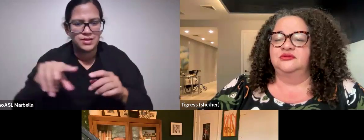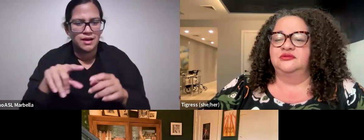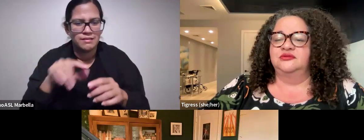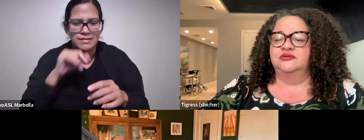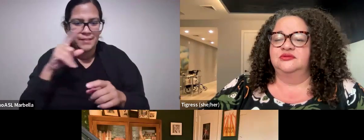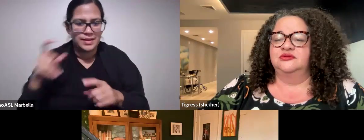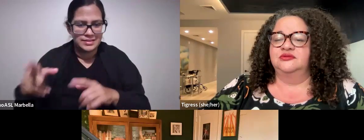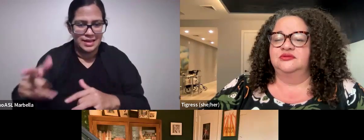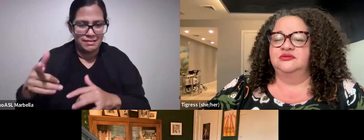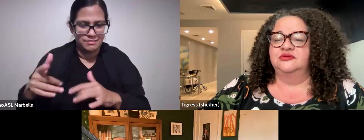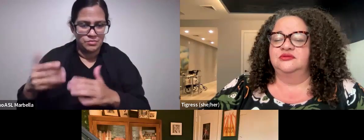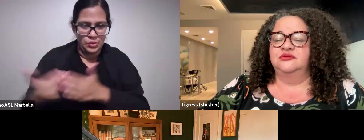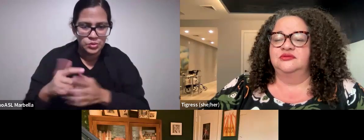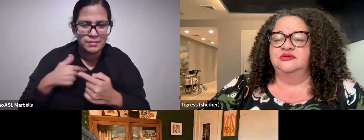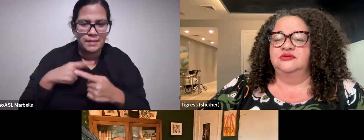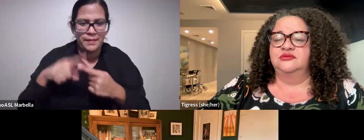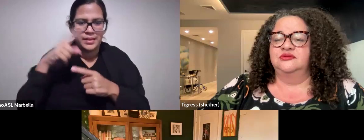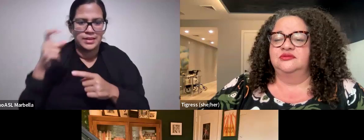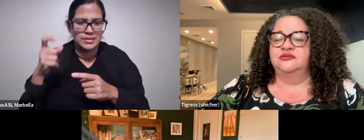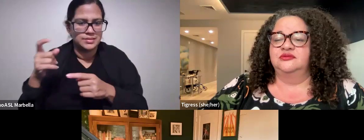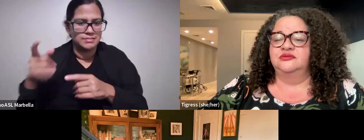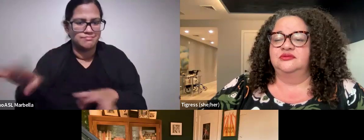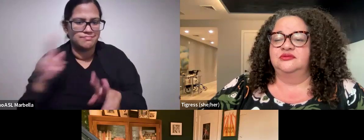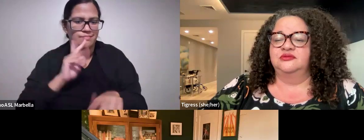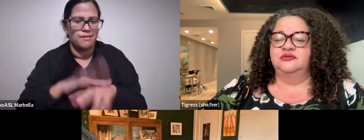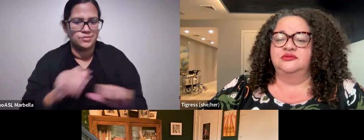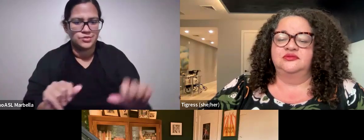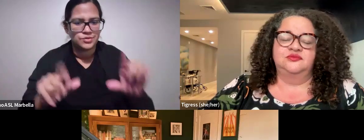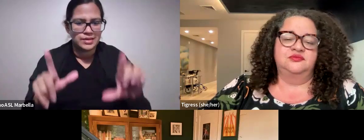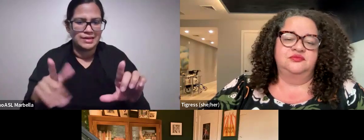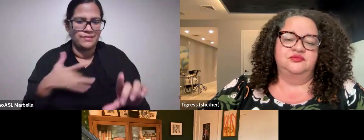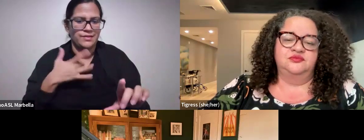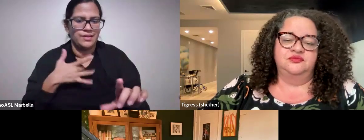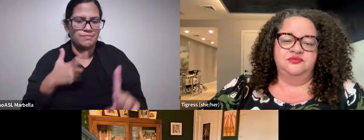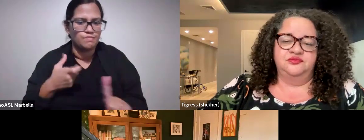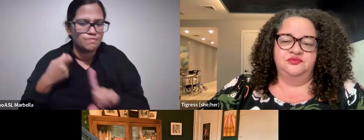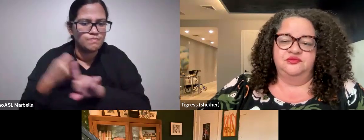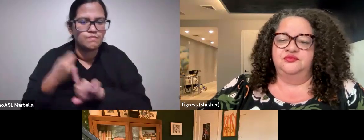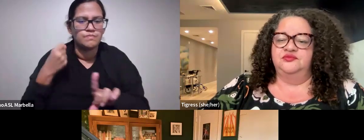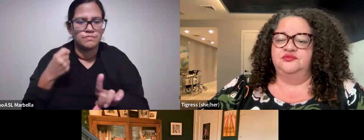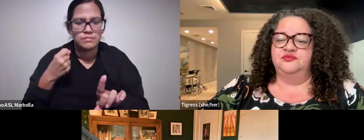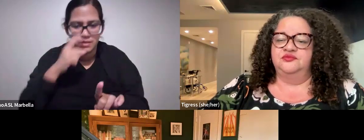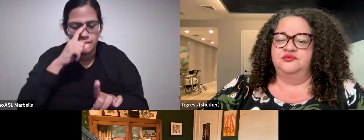To see them on screen feels so incredibly impactful. The number of people who've written in and said,